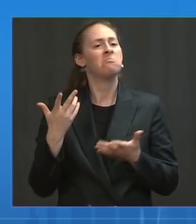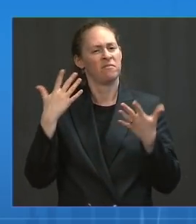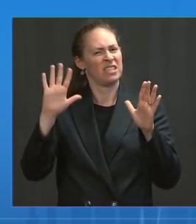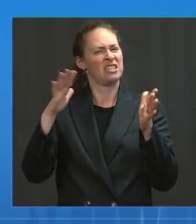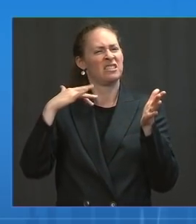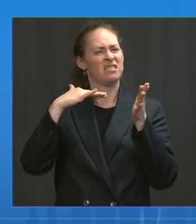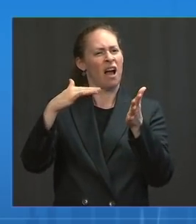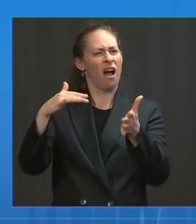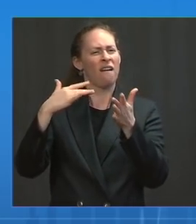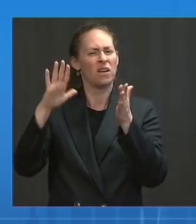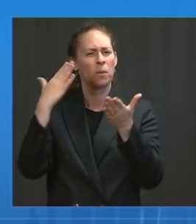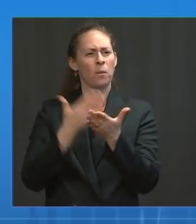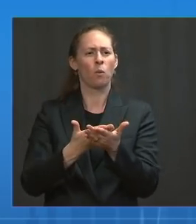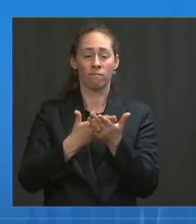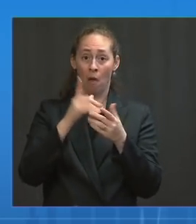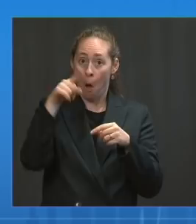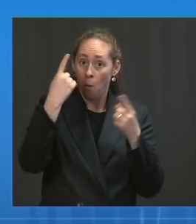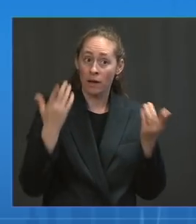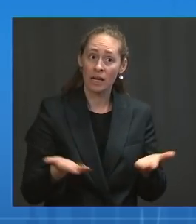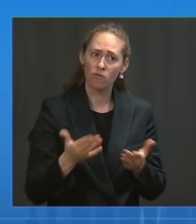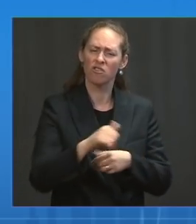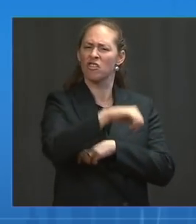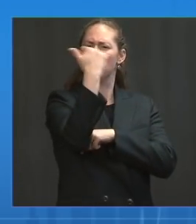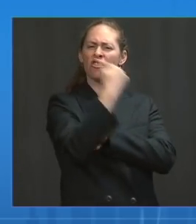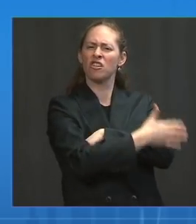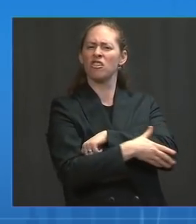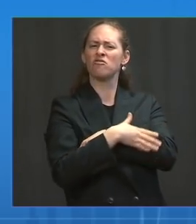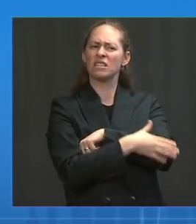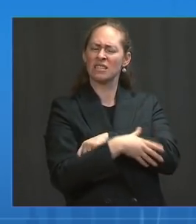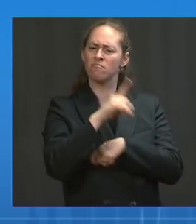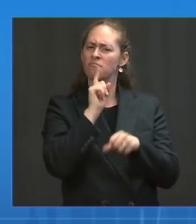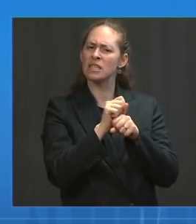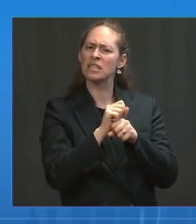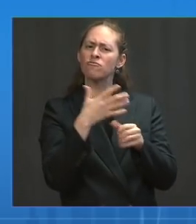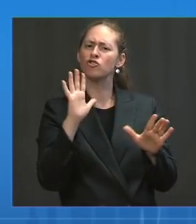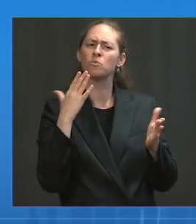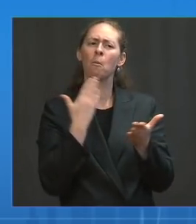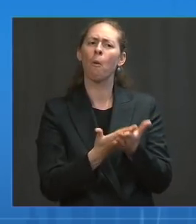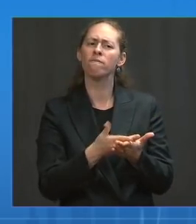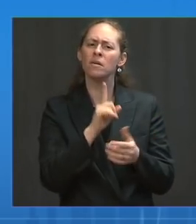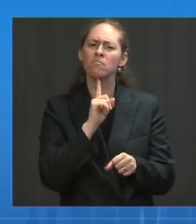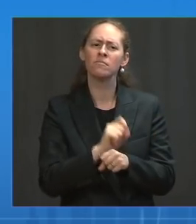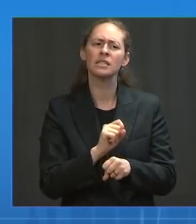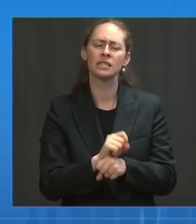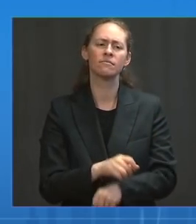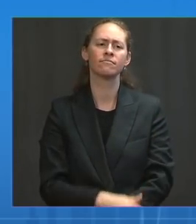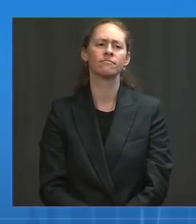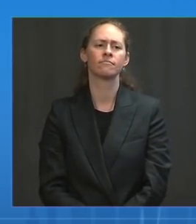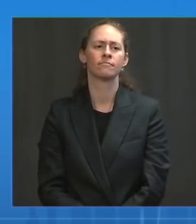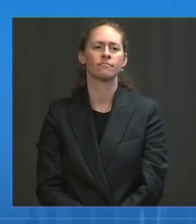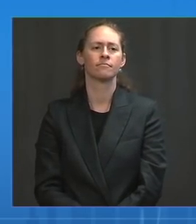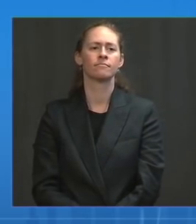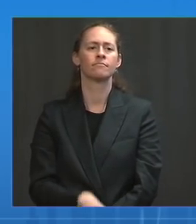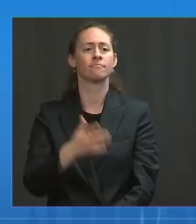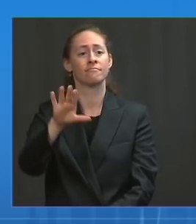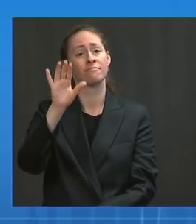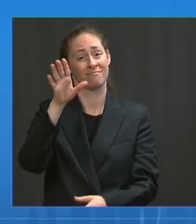but in other countries as well. Of course, widespread vaccination is what will truly turn the corner on this pandemic.